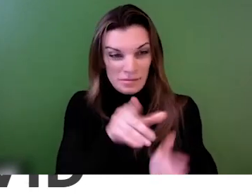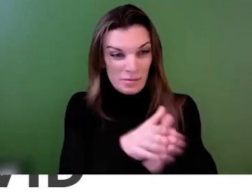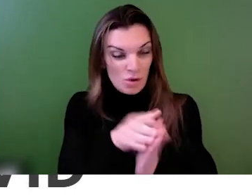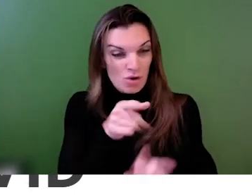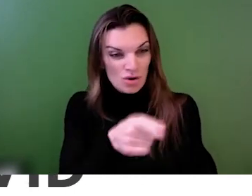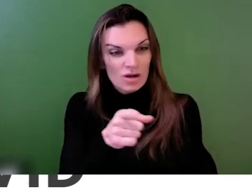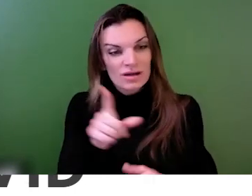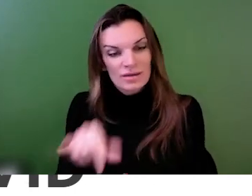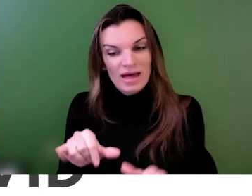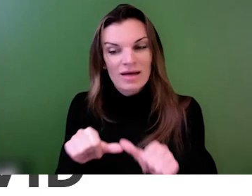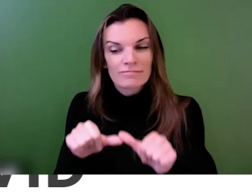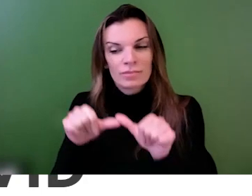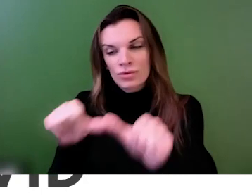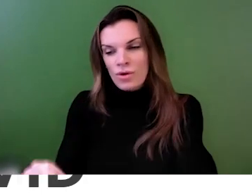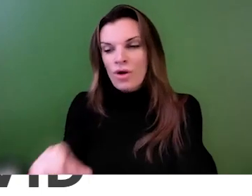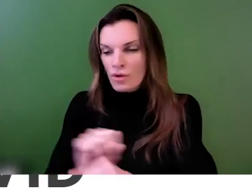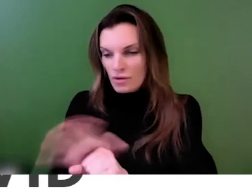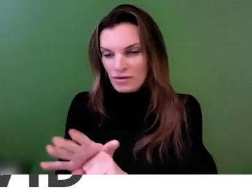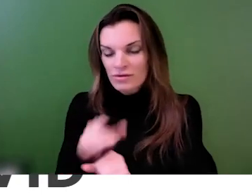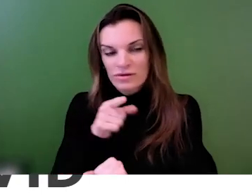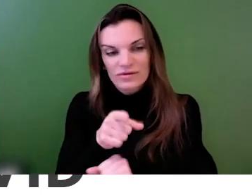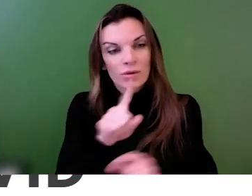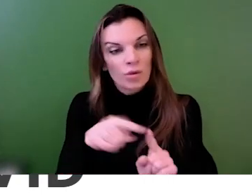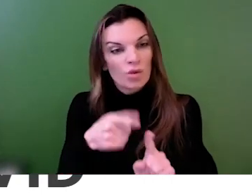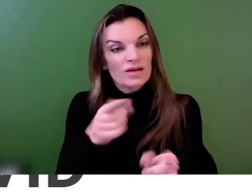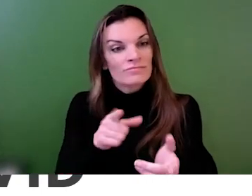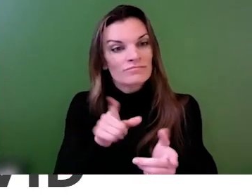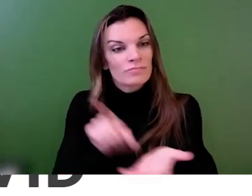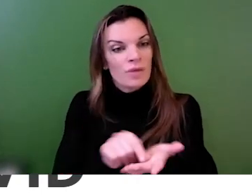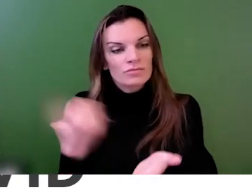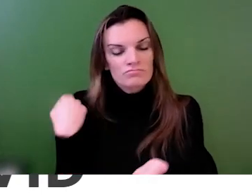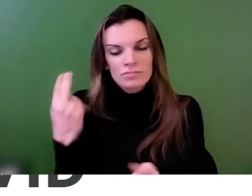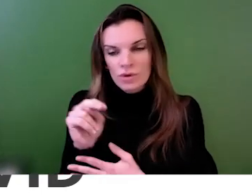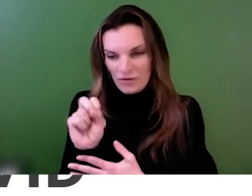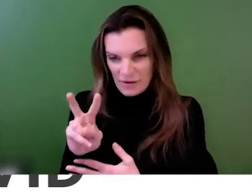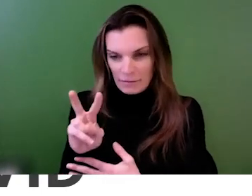COVID survival guide came out in November and this is basically a